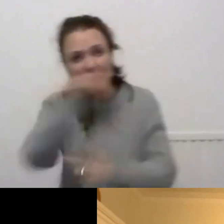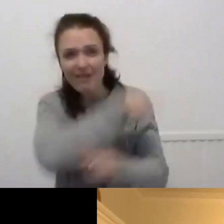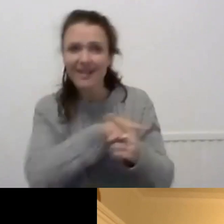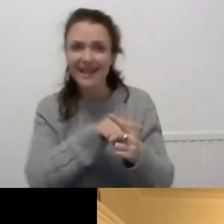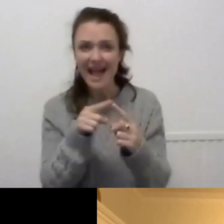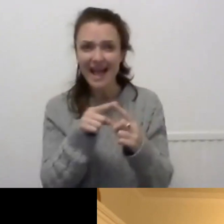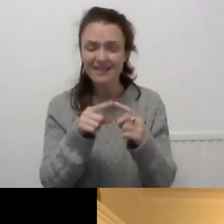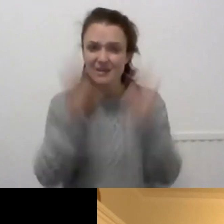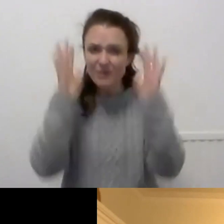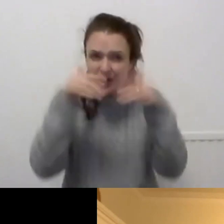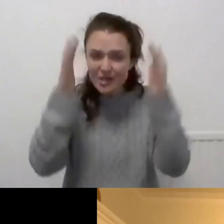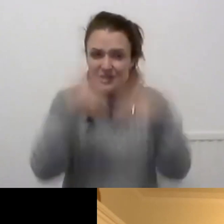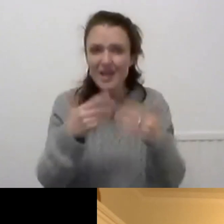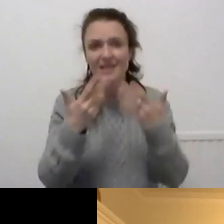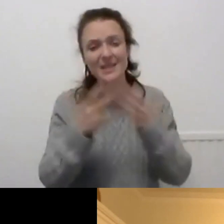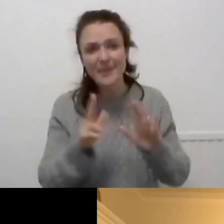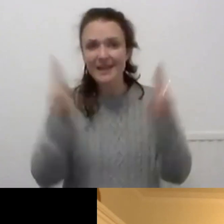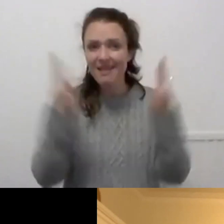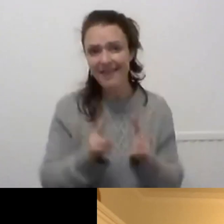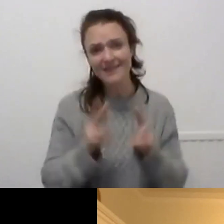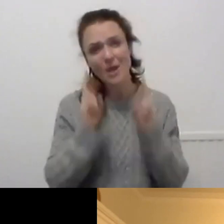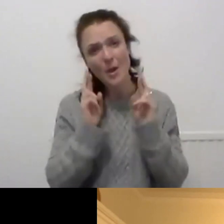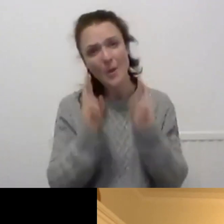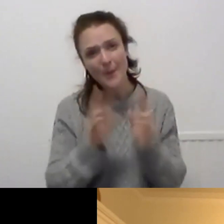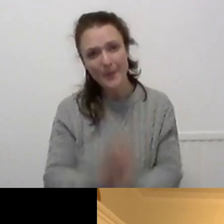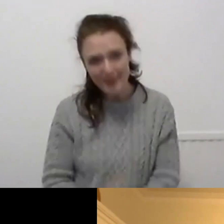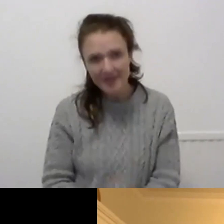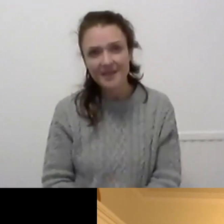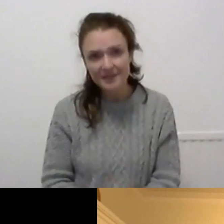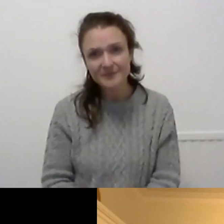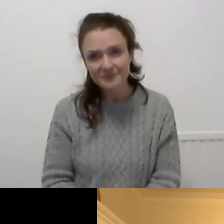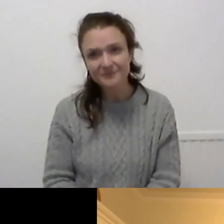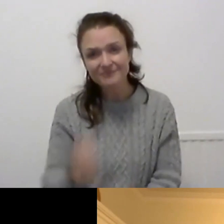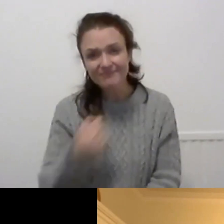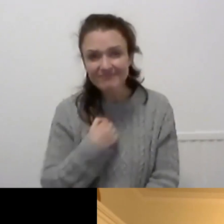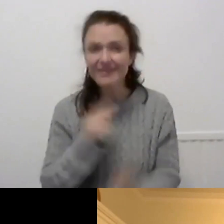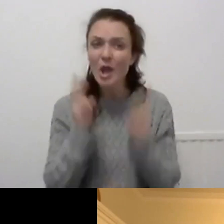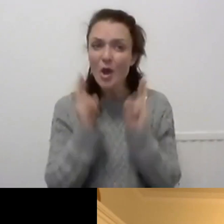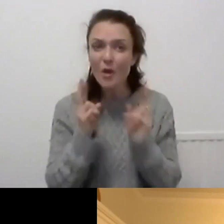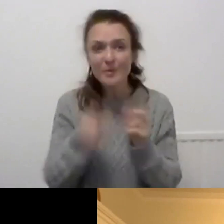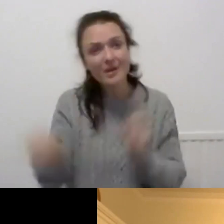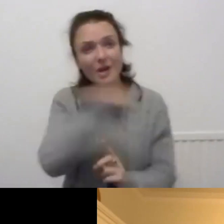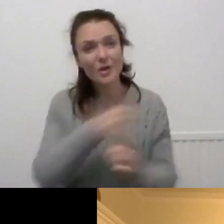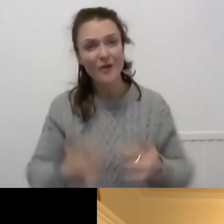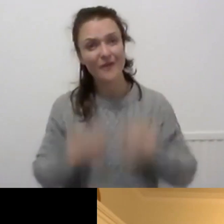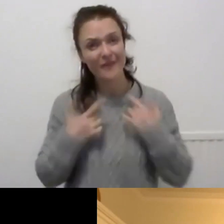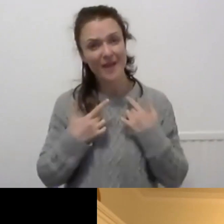And I hope you feel able to go ahead with a vaccine when it's offered to you having